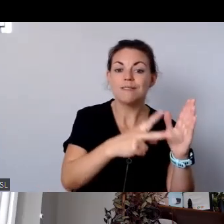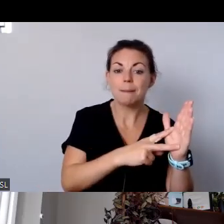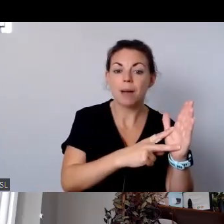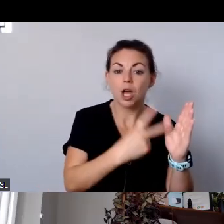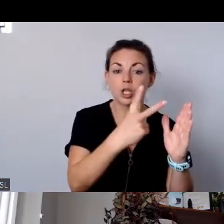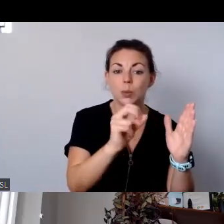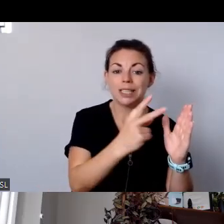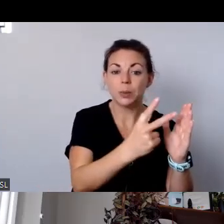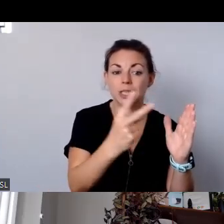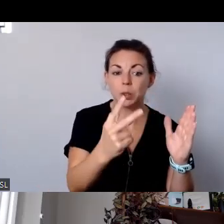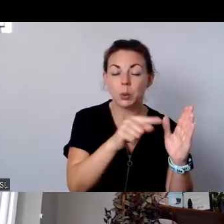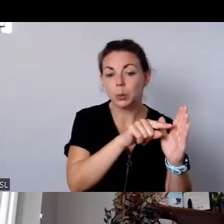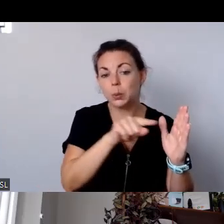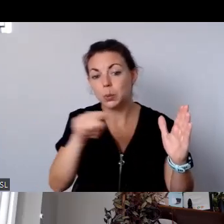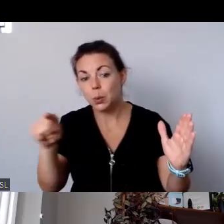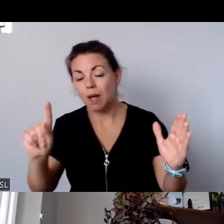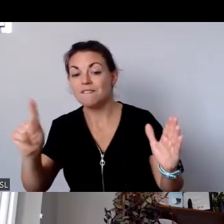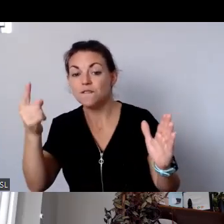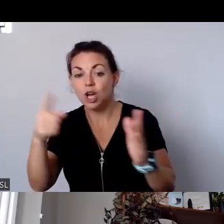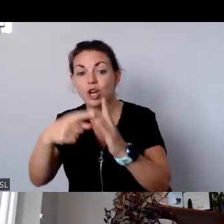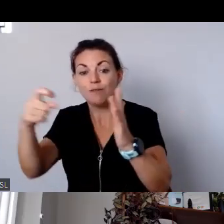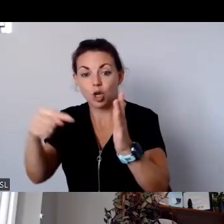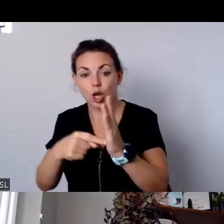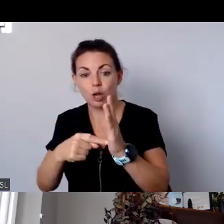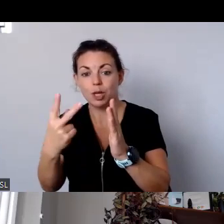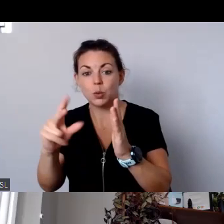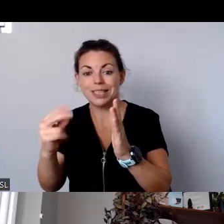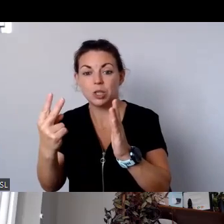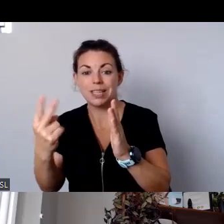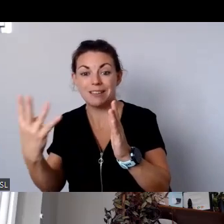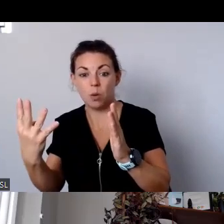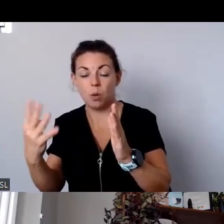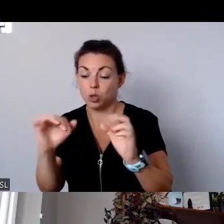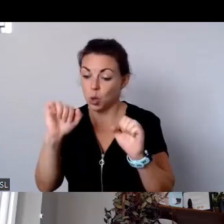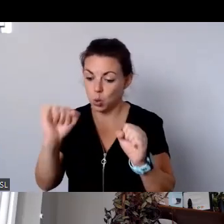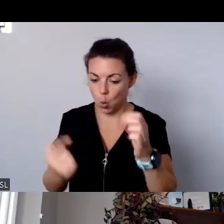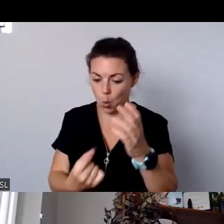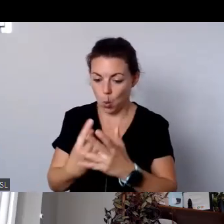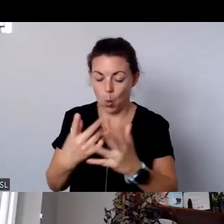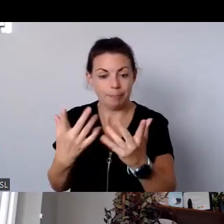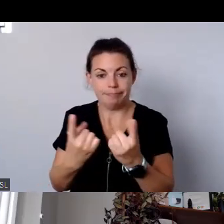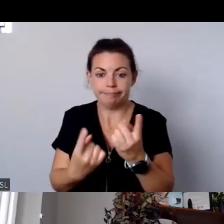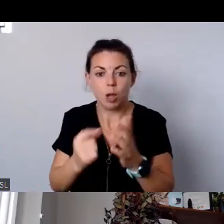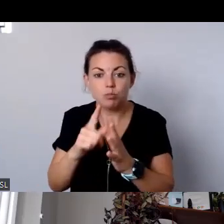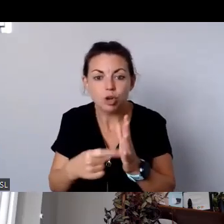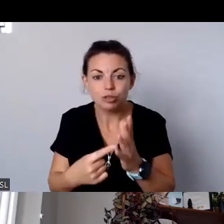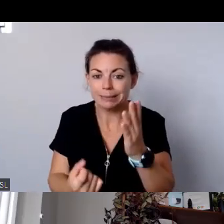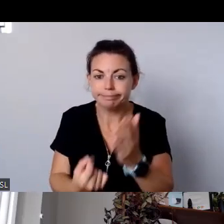2022 to the 1st of October, 2024. That's something important to check before you decide